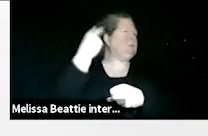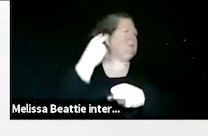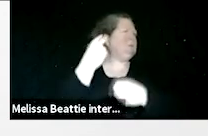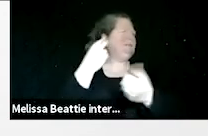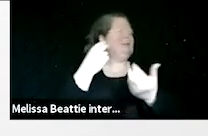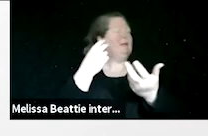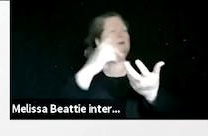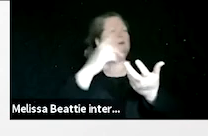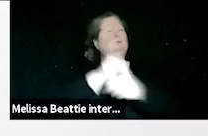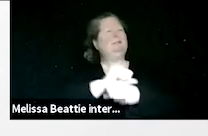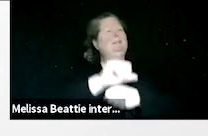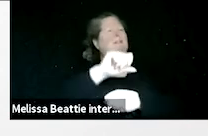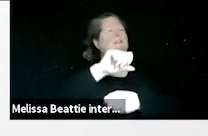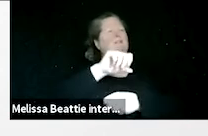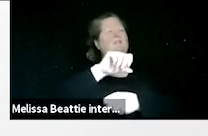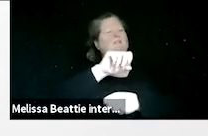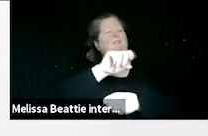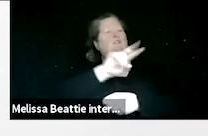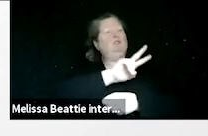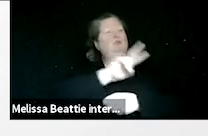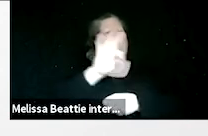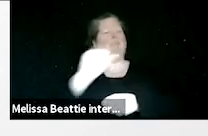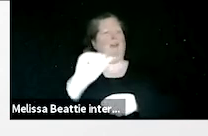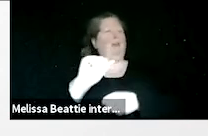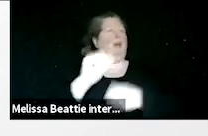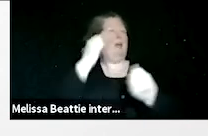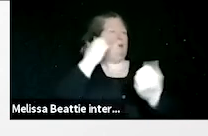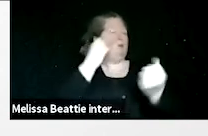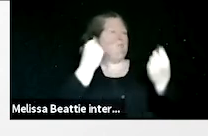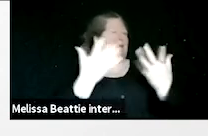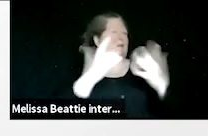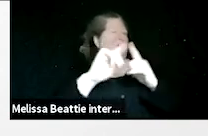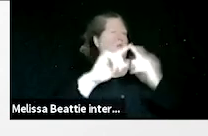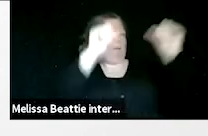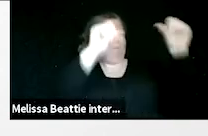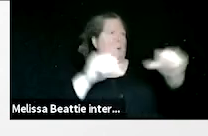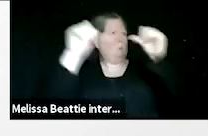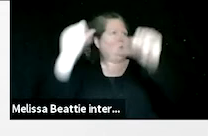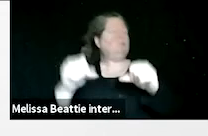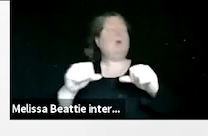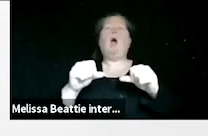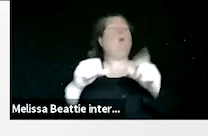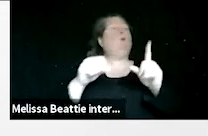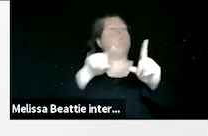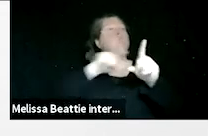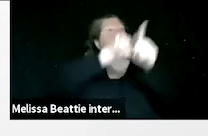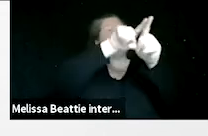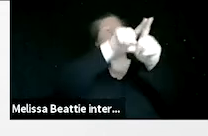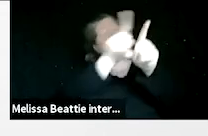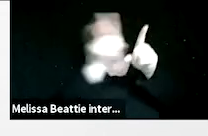Rick Mislan: And I know that there was a lot of posters being made and generated and saying, hey, we're moving in this new direction. Everybody needs to you know get a dongle